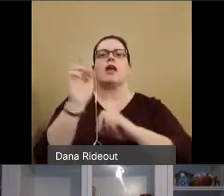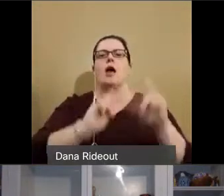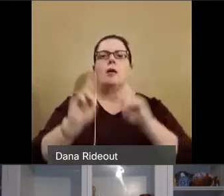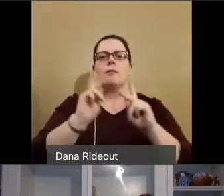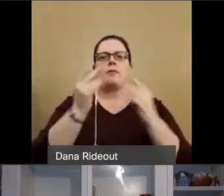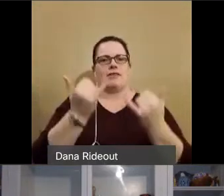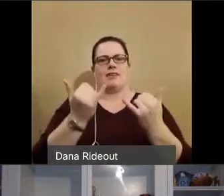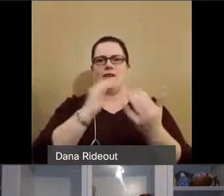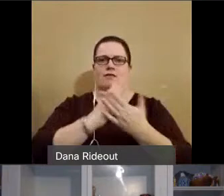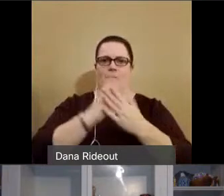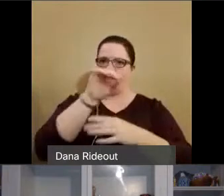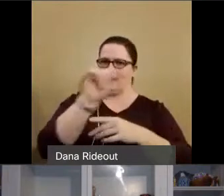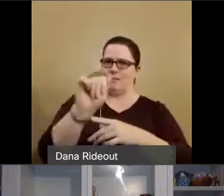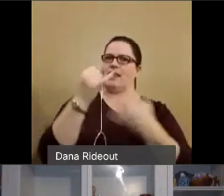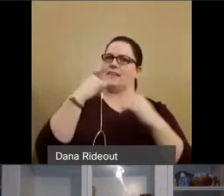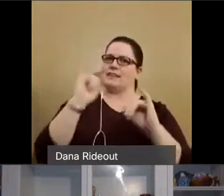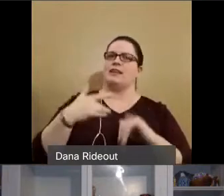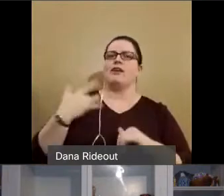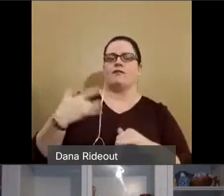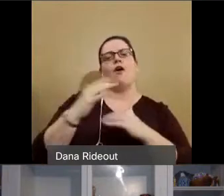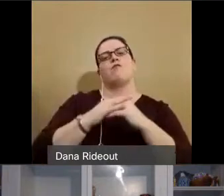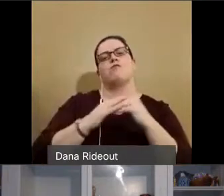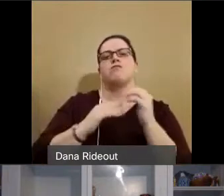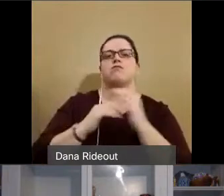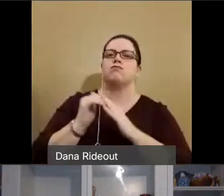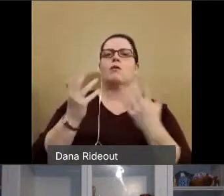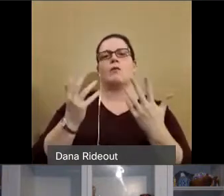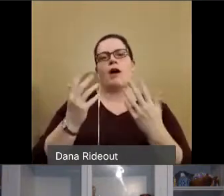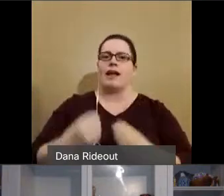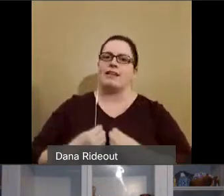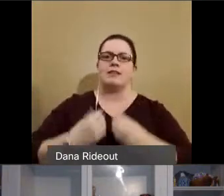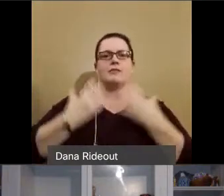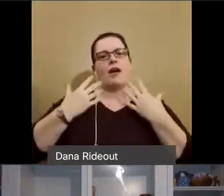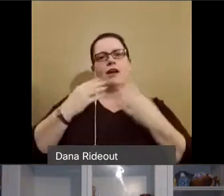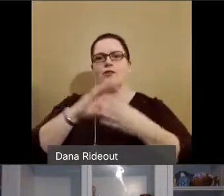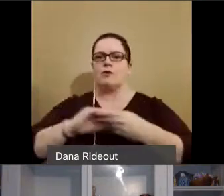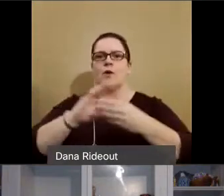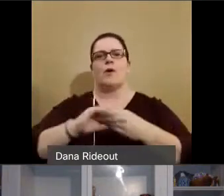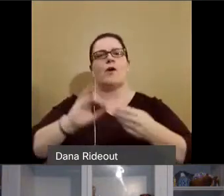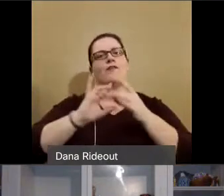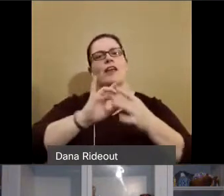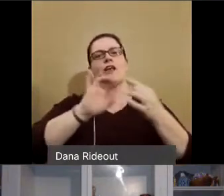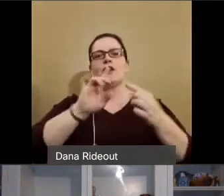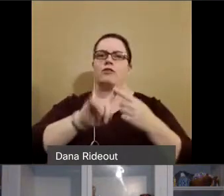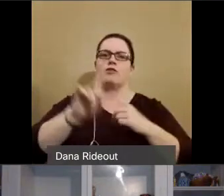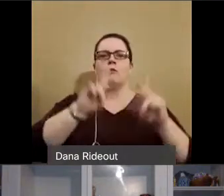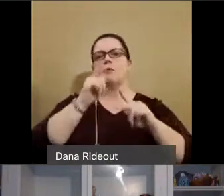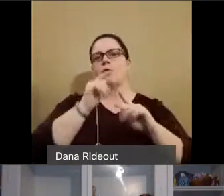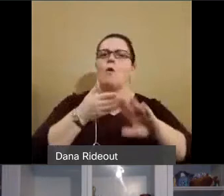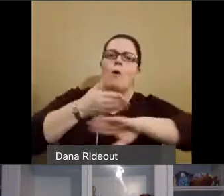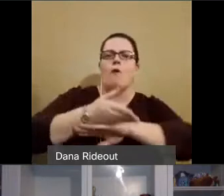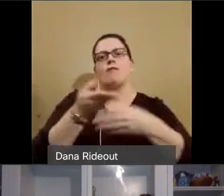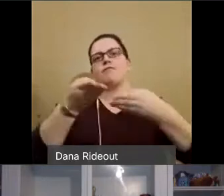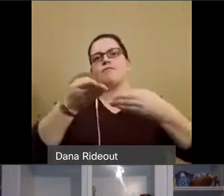Find comfort or solace and inspiring narratives of people who overcome disability instead of understanding the lived experience and disability.